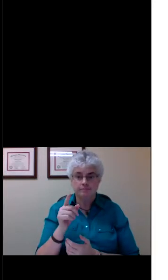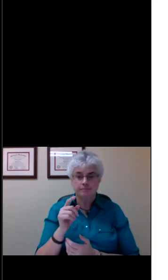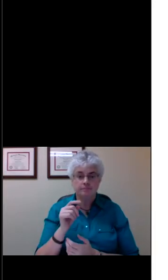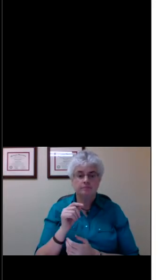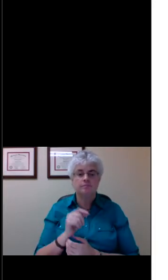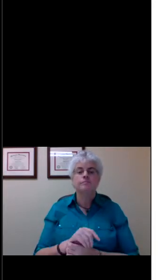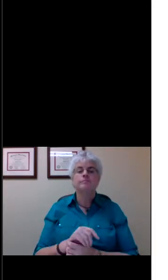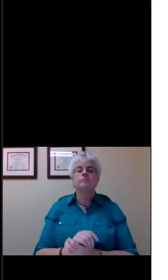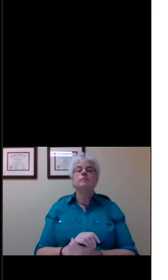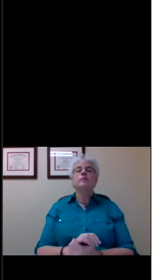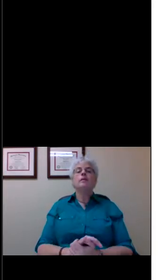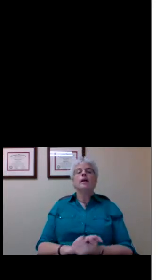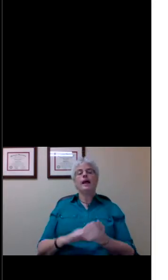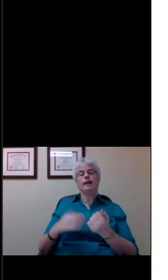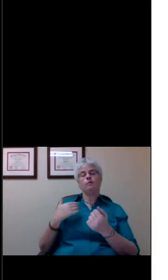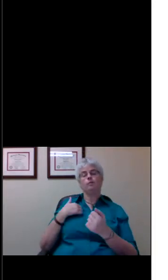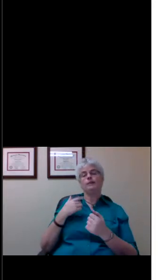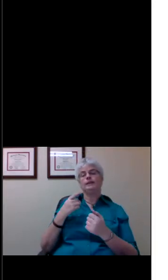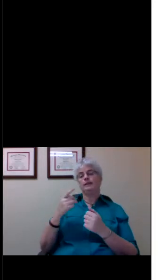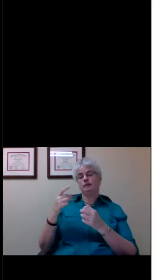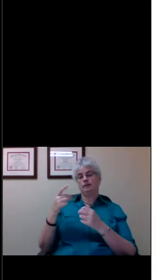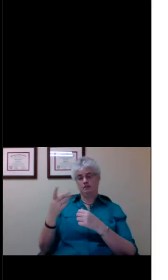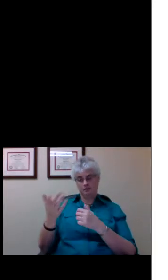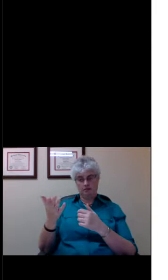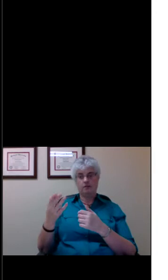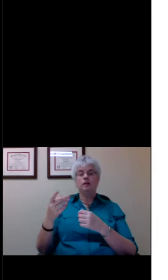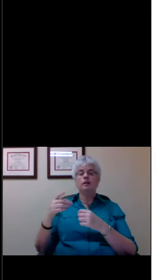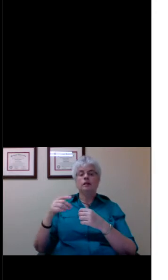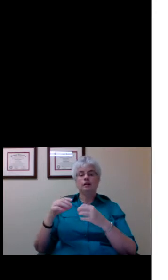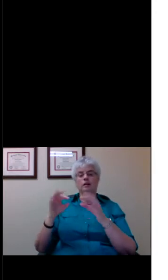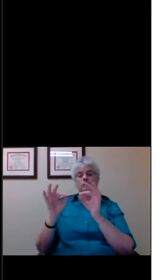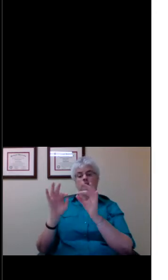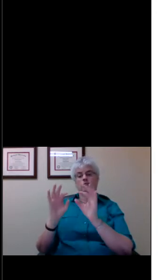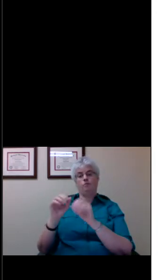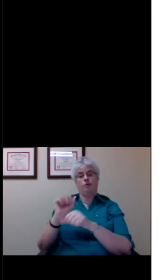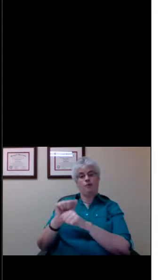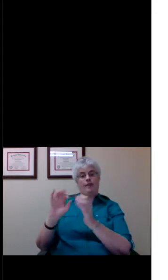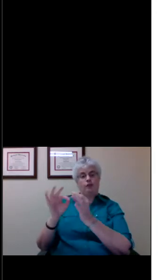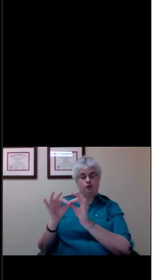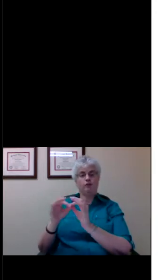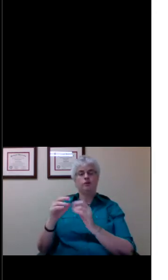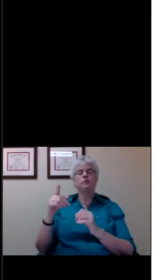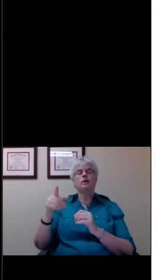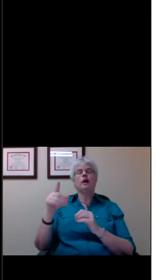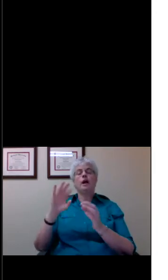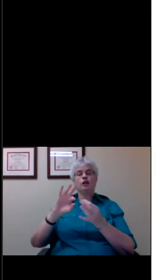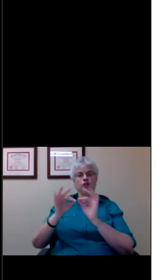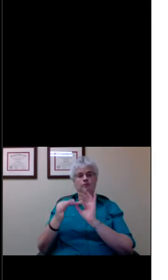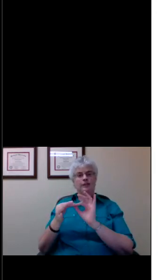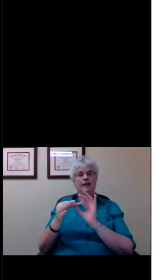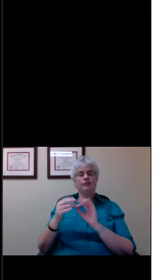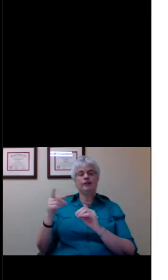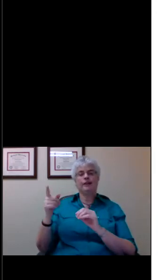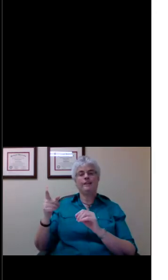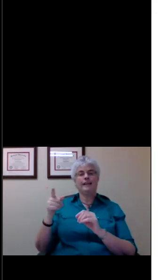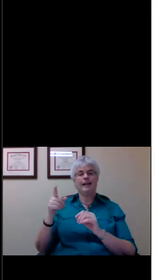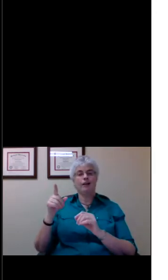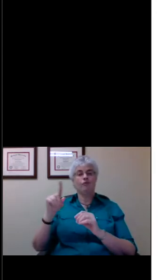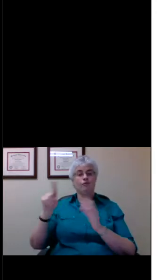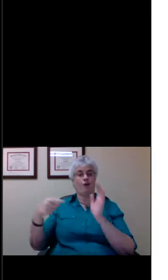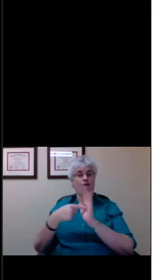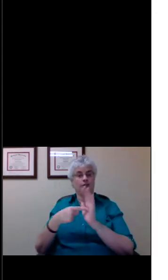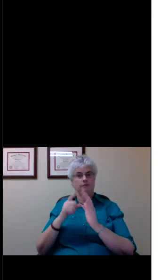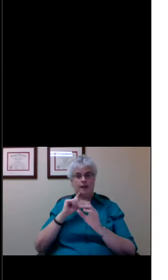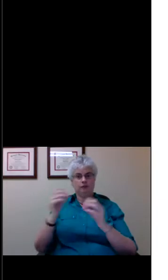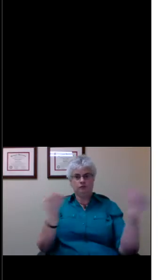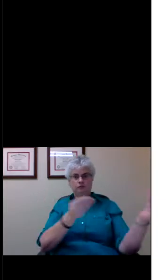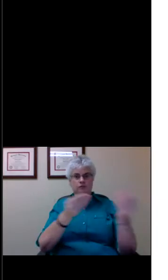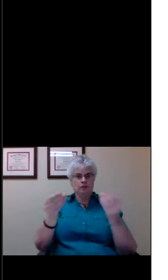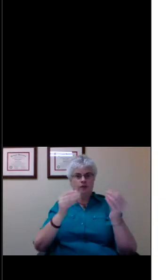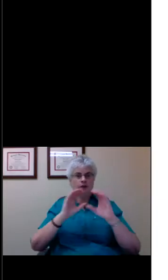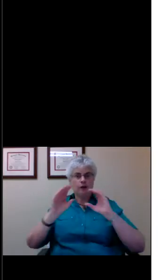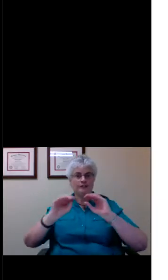So we worked with a group of interpreters and looked at